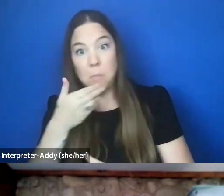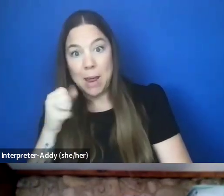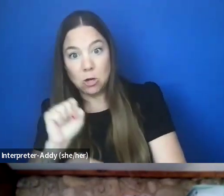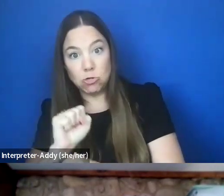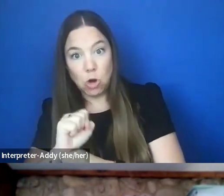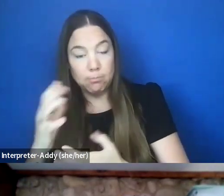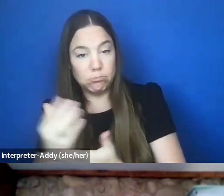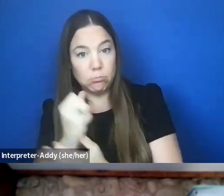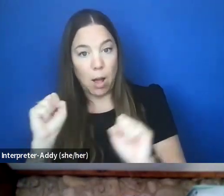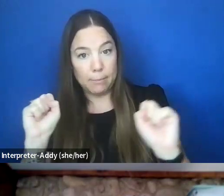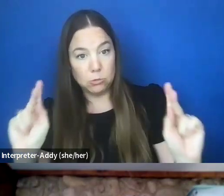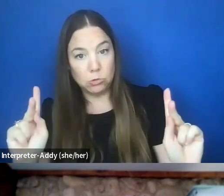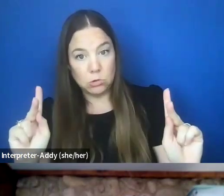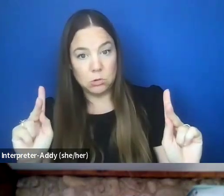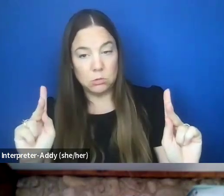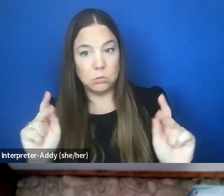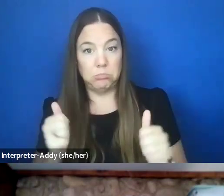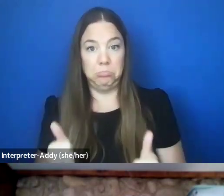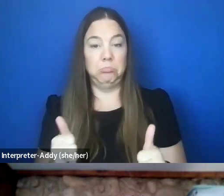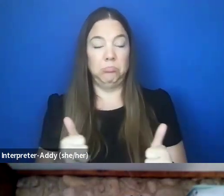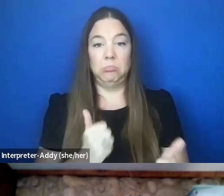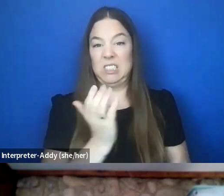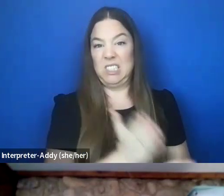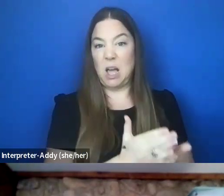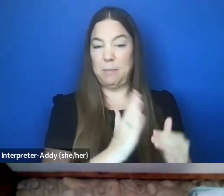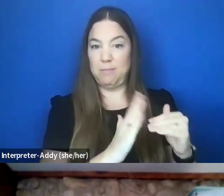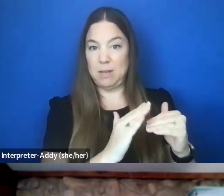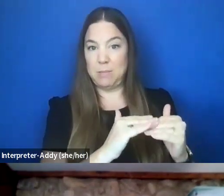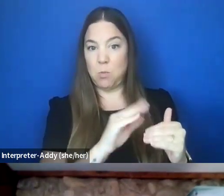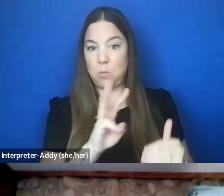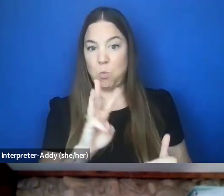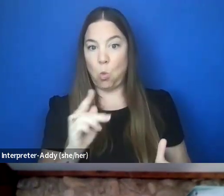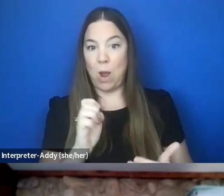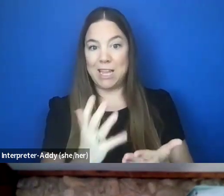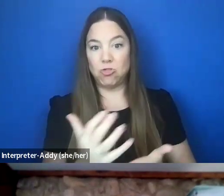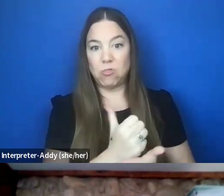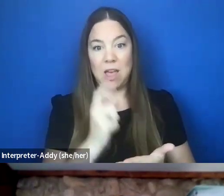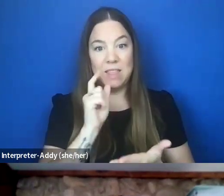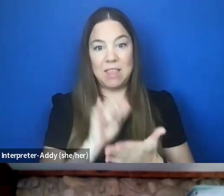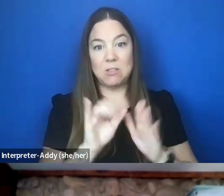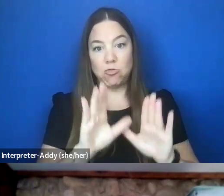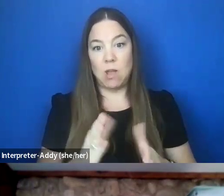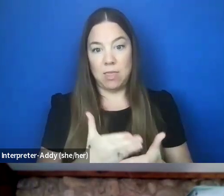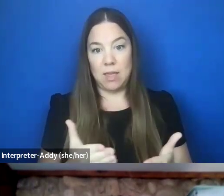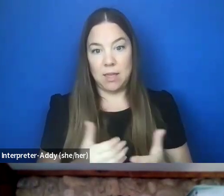Don Dew: ending sub. The subminimum wage, I think, is a great thing Don Dew: and actually Don Dew: have competitive jobs.